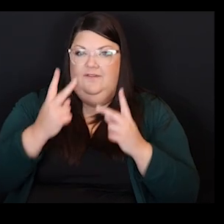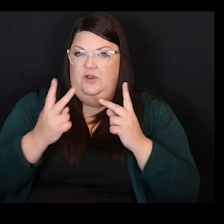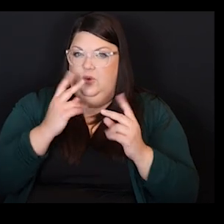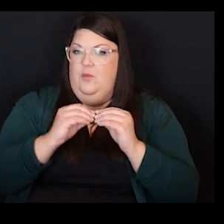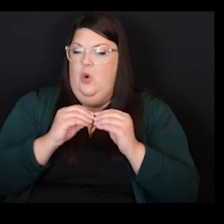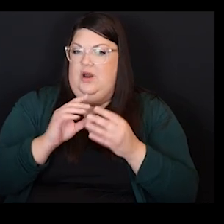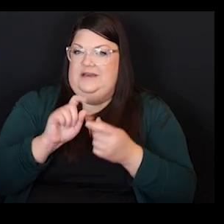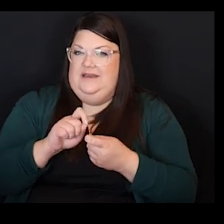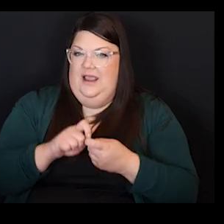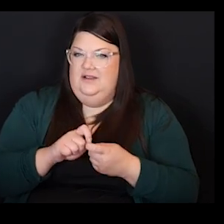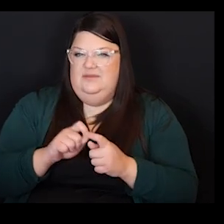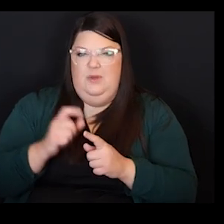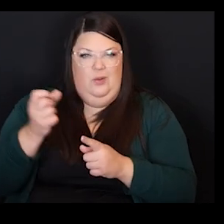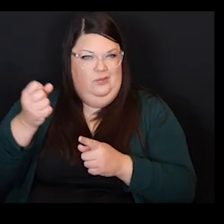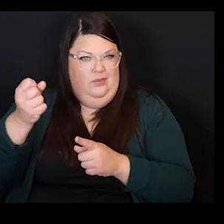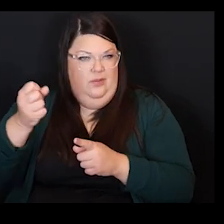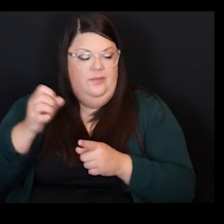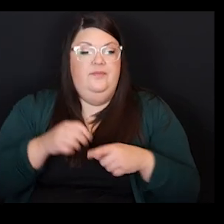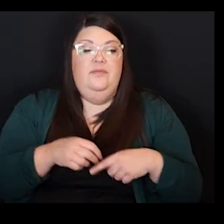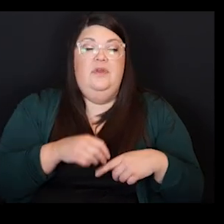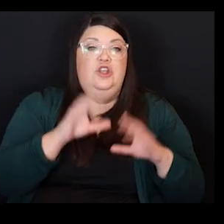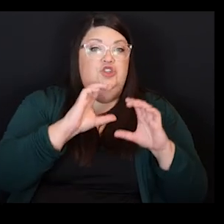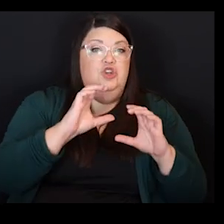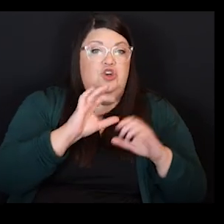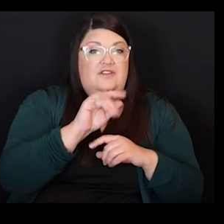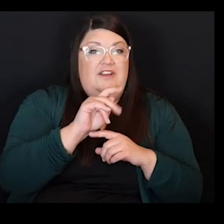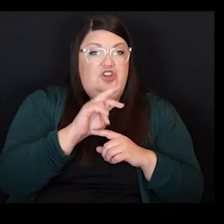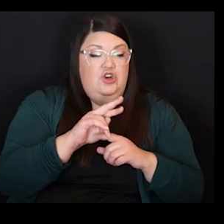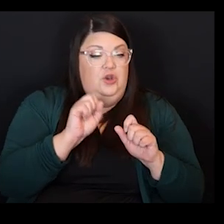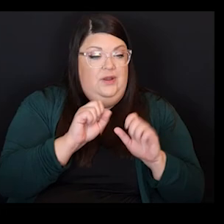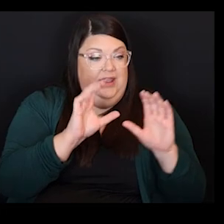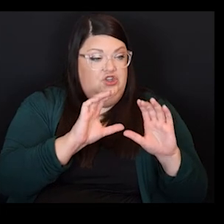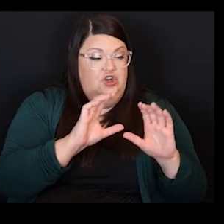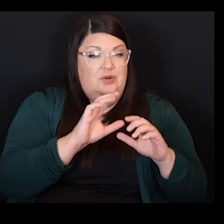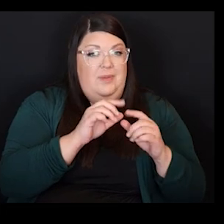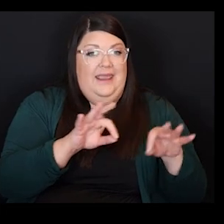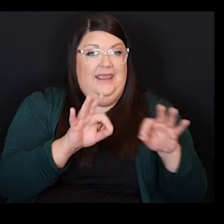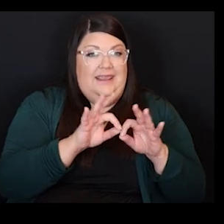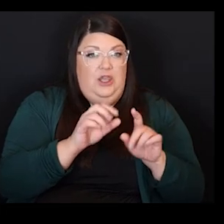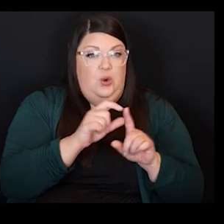The search feature also allows you to search by keyword or filter by project topic areas and